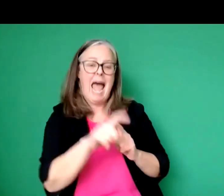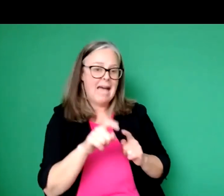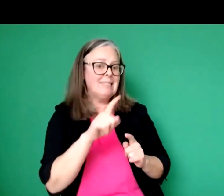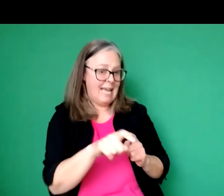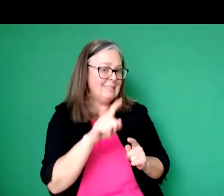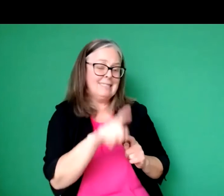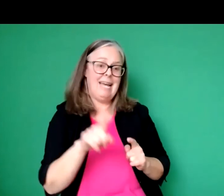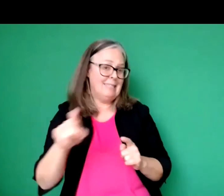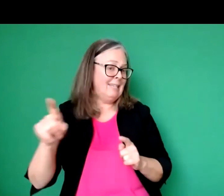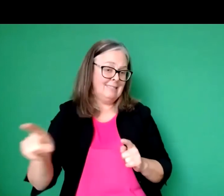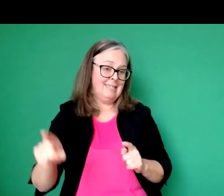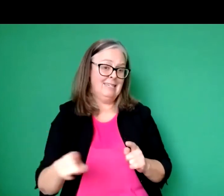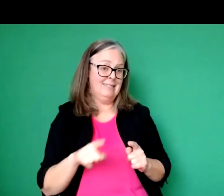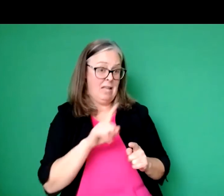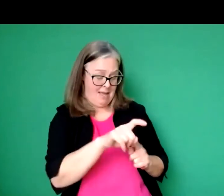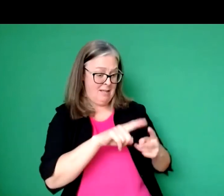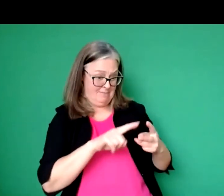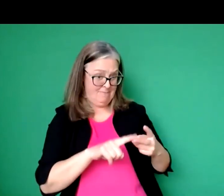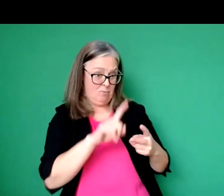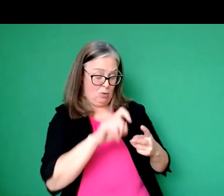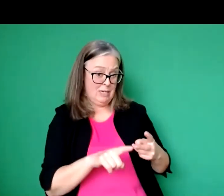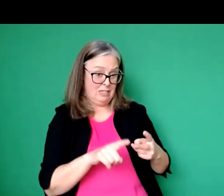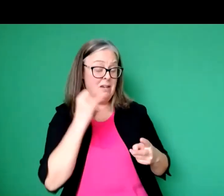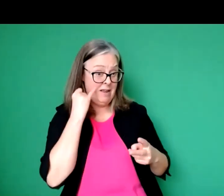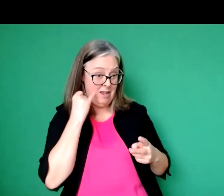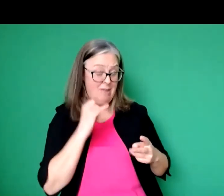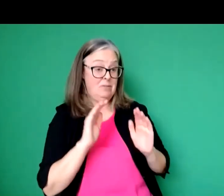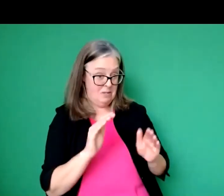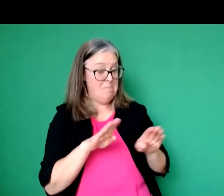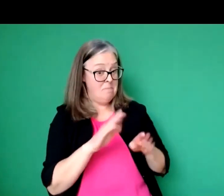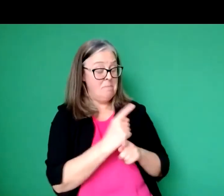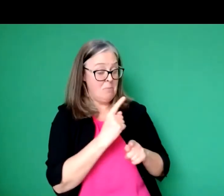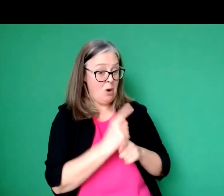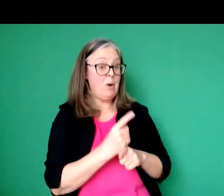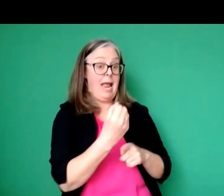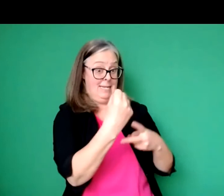of those questions is yes and you can observe that the dog is behaving properly please let us